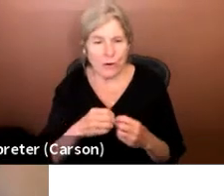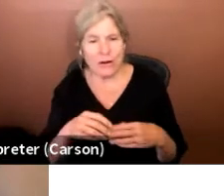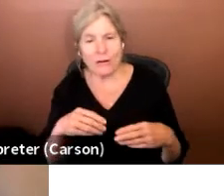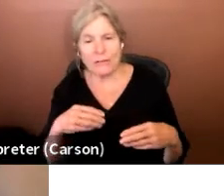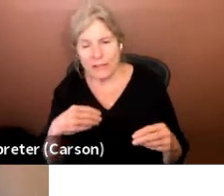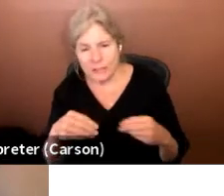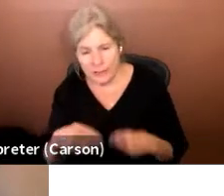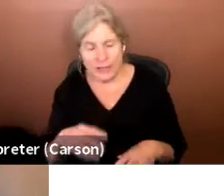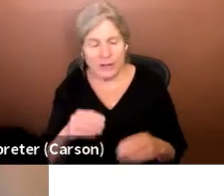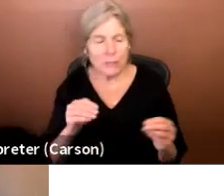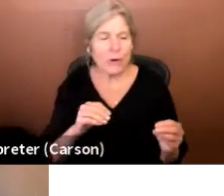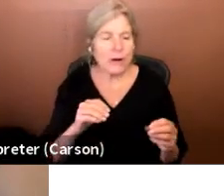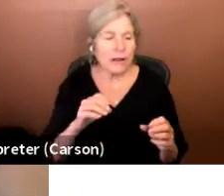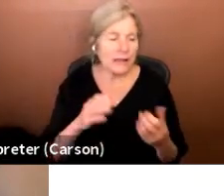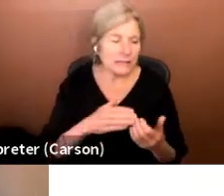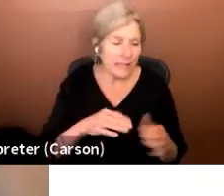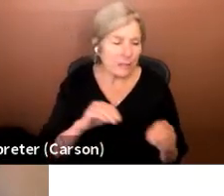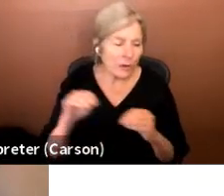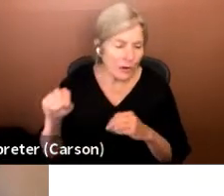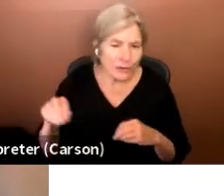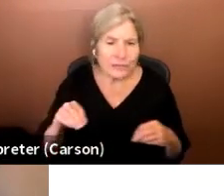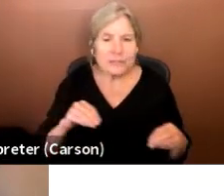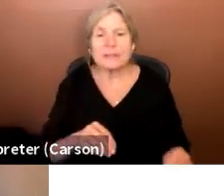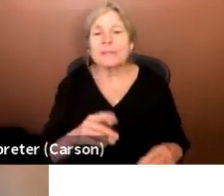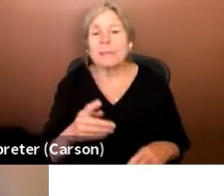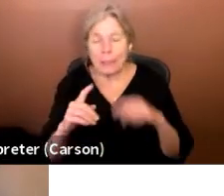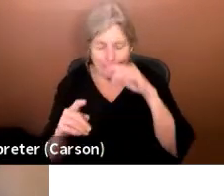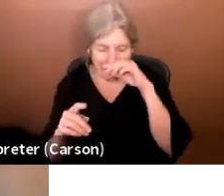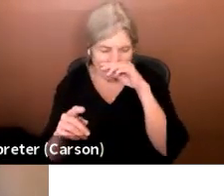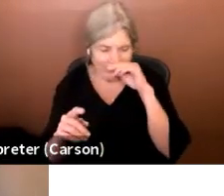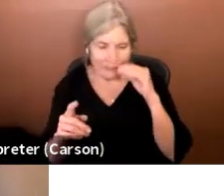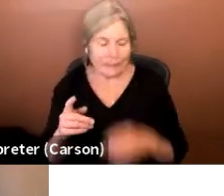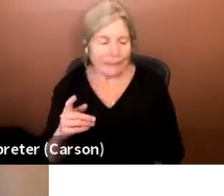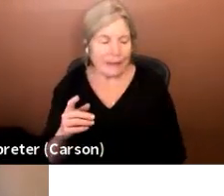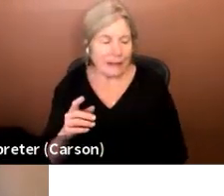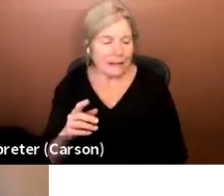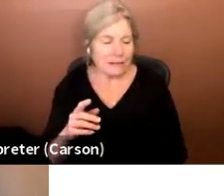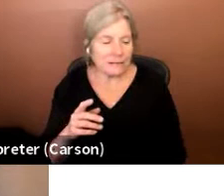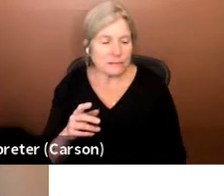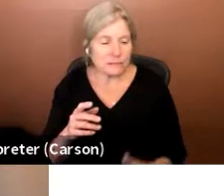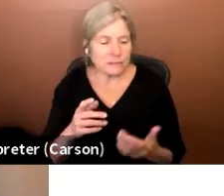design. The shapes process